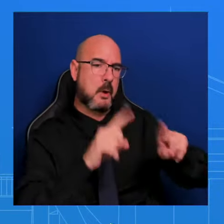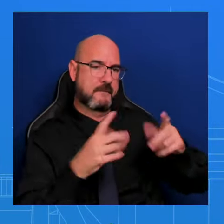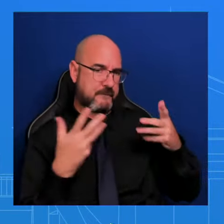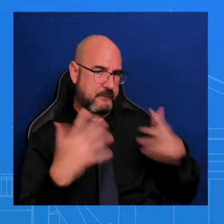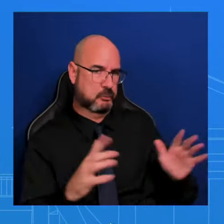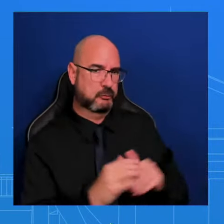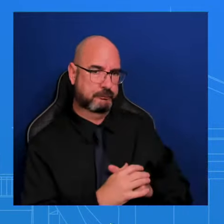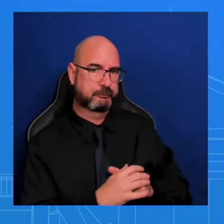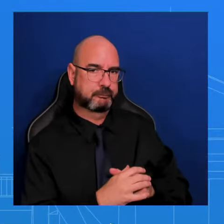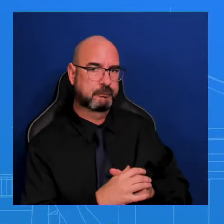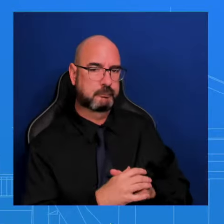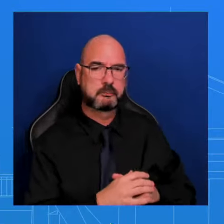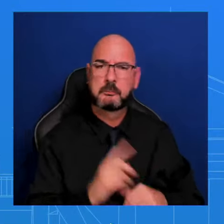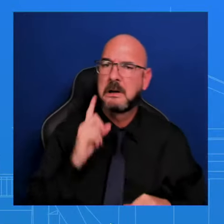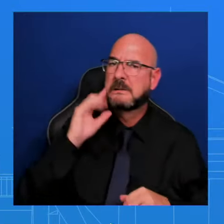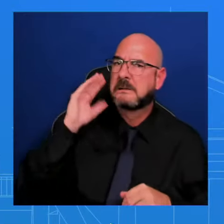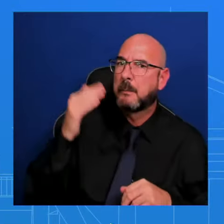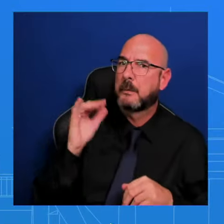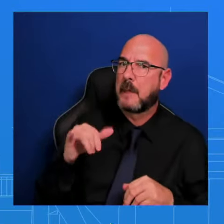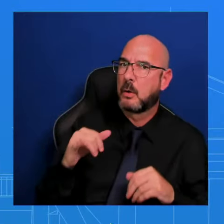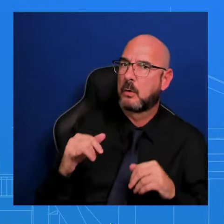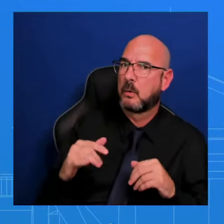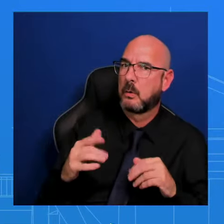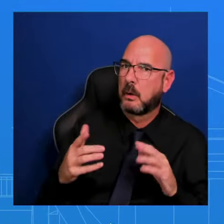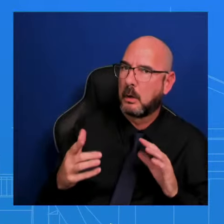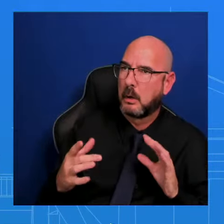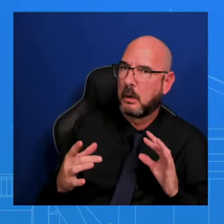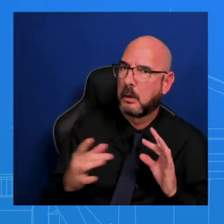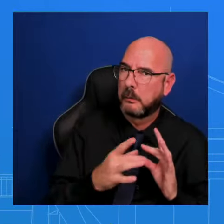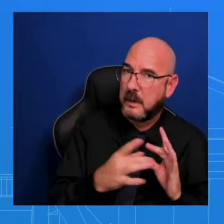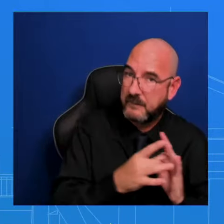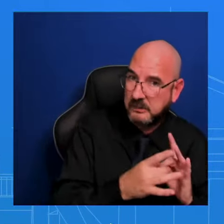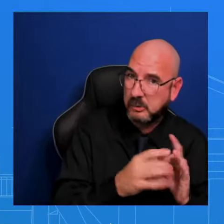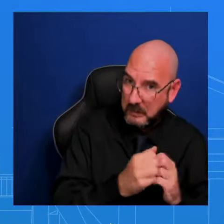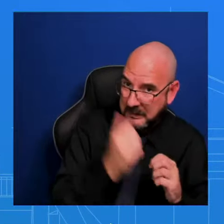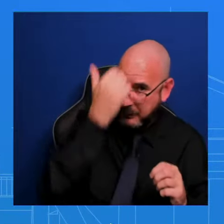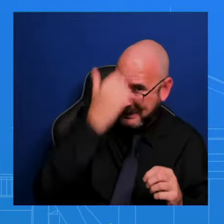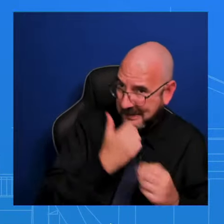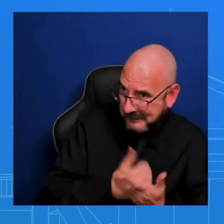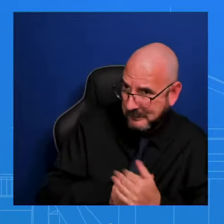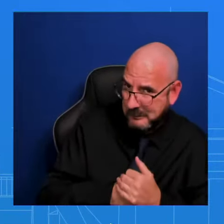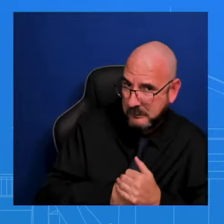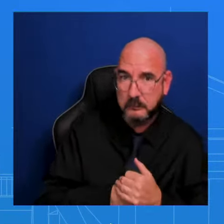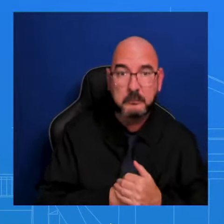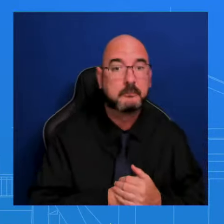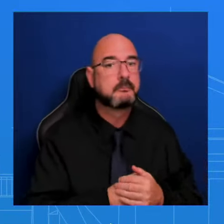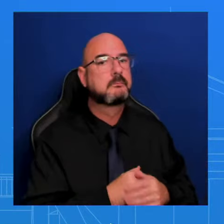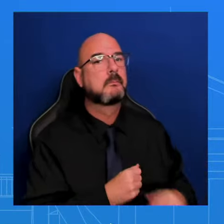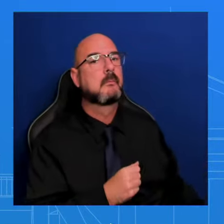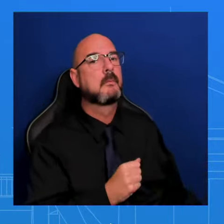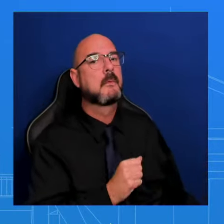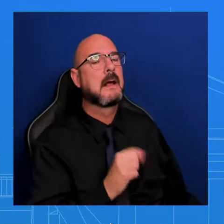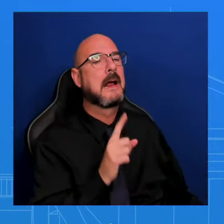But does the administration -- Ms. Jean-Pierre: He -- The Press: -- think that they are at all credible? Ms. Jean-Pierre: He just -- he literally just spoke to this and answered it. I don't have anything else additional to say.